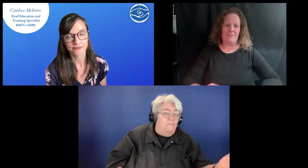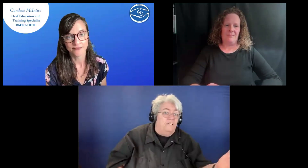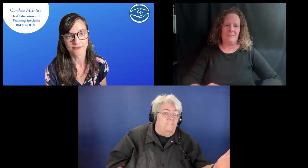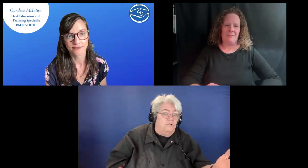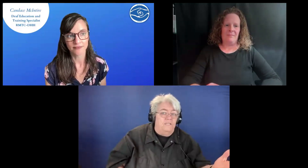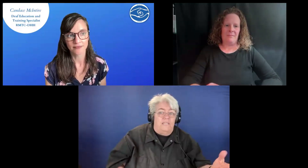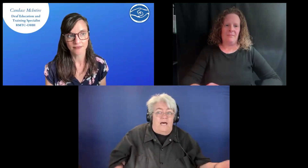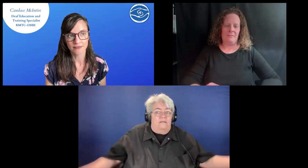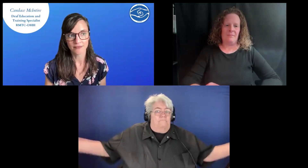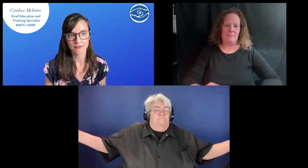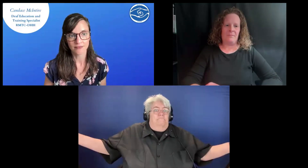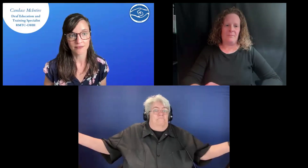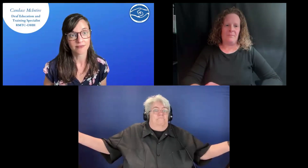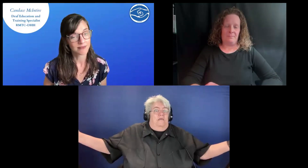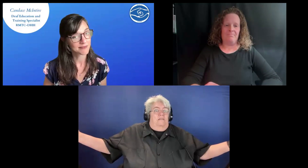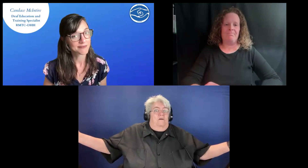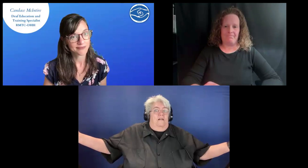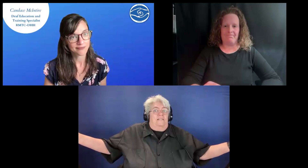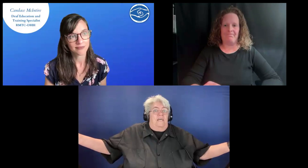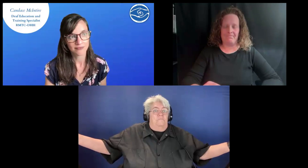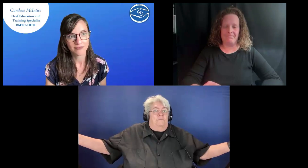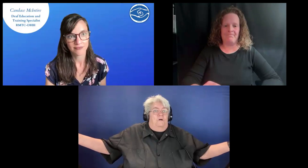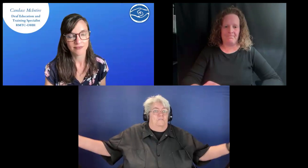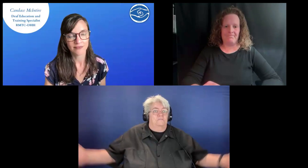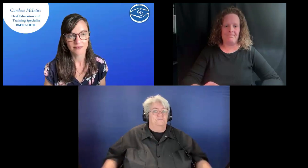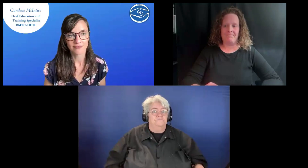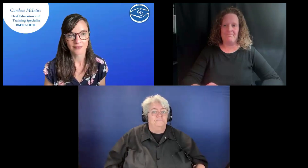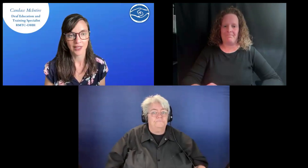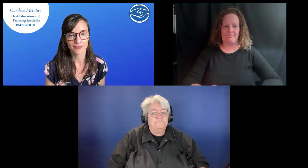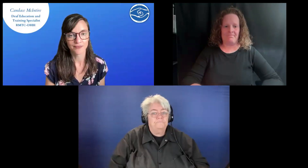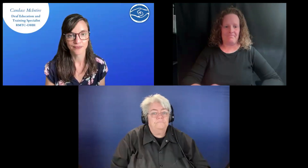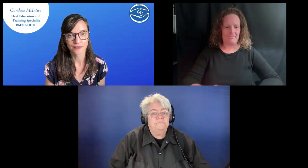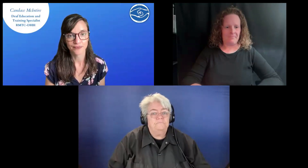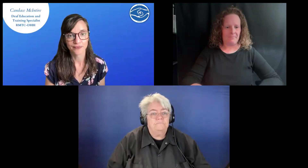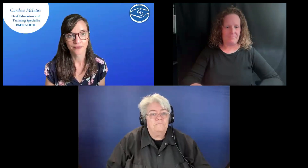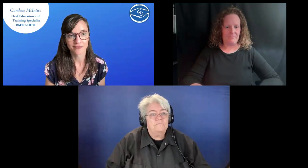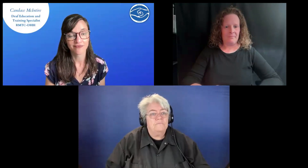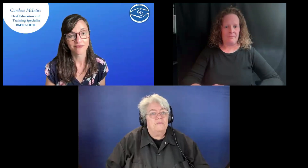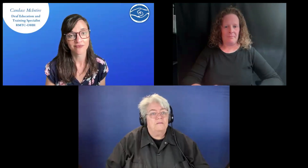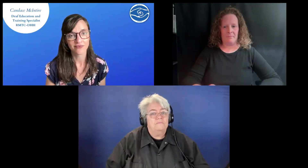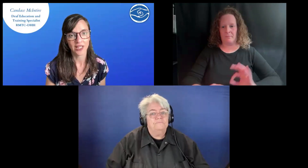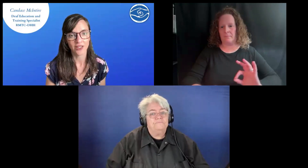capable of doing that then they're not capable.